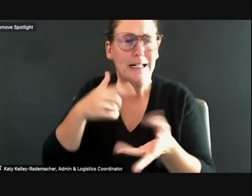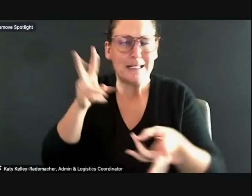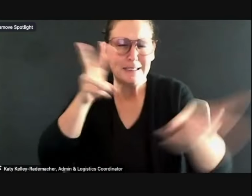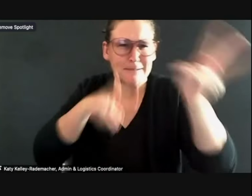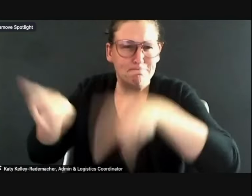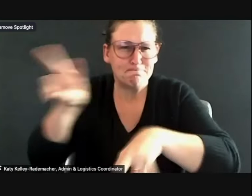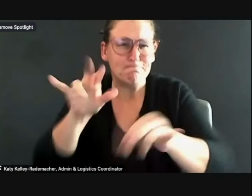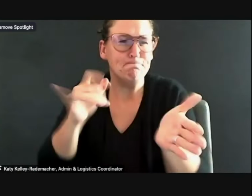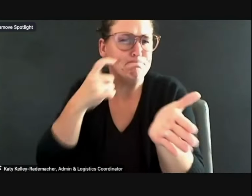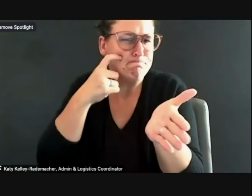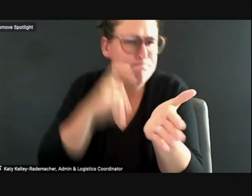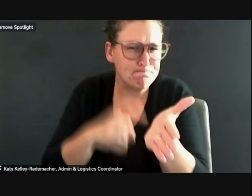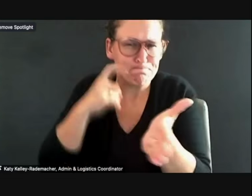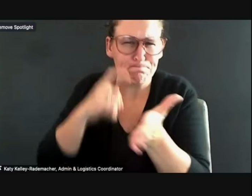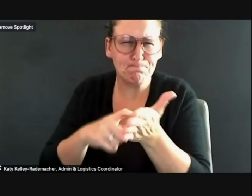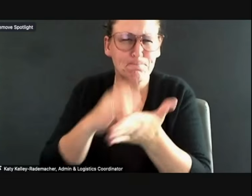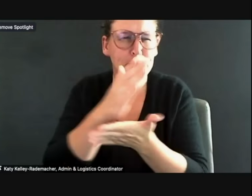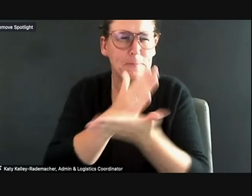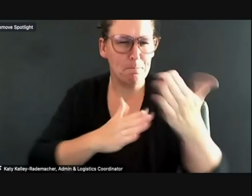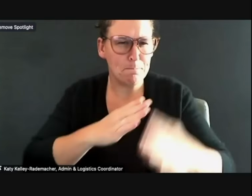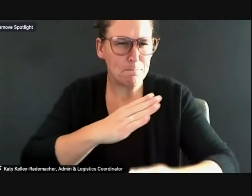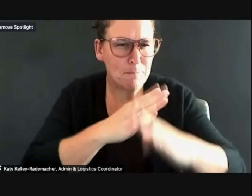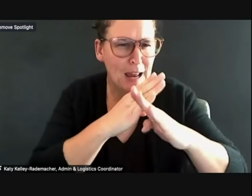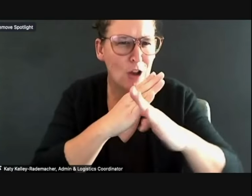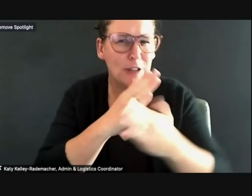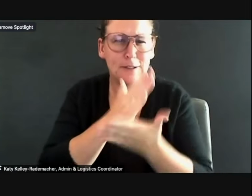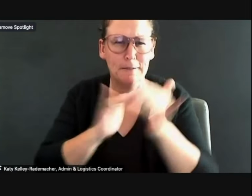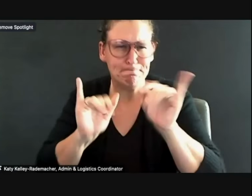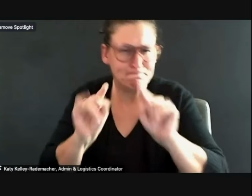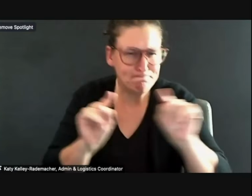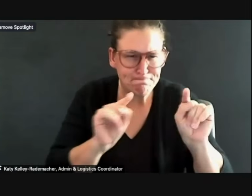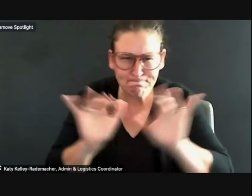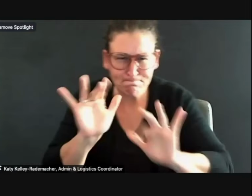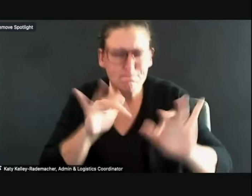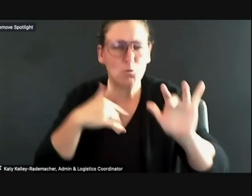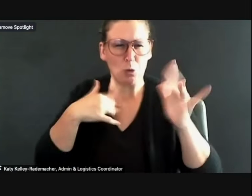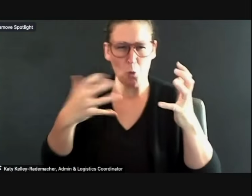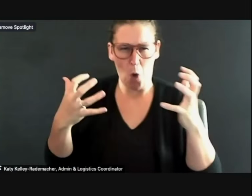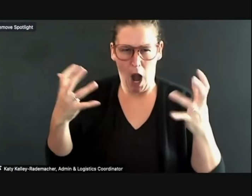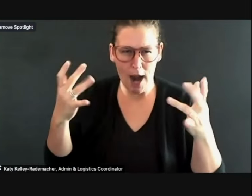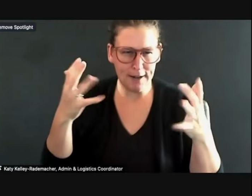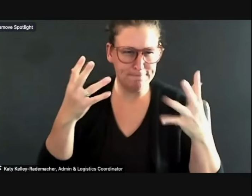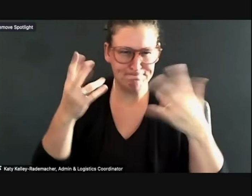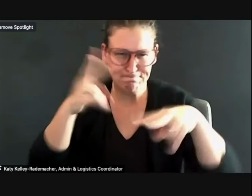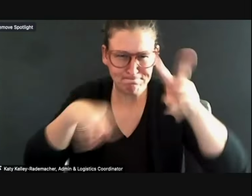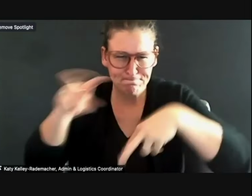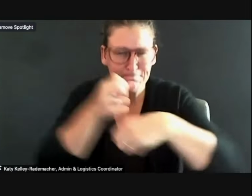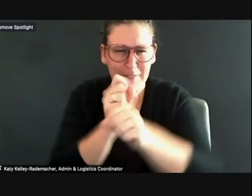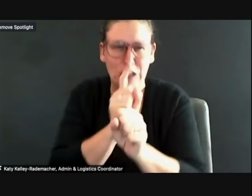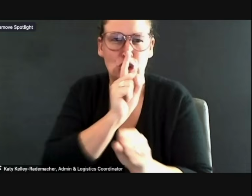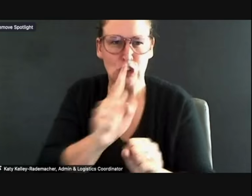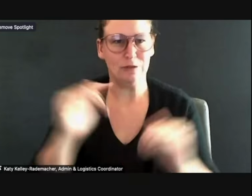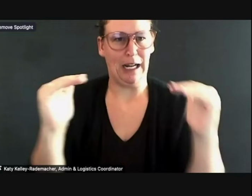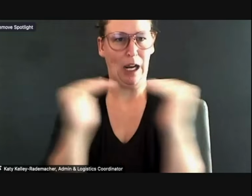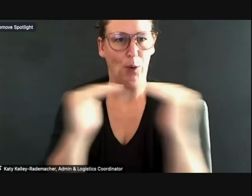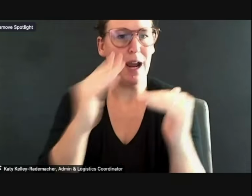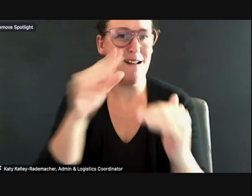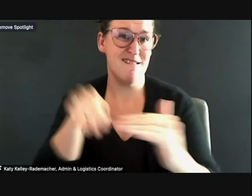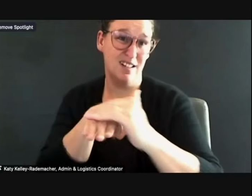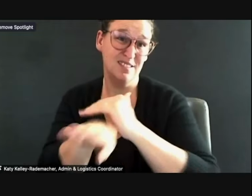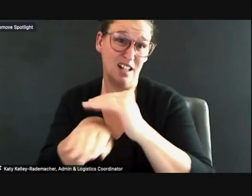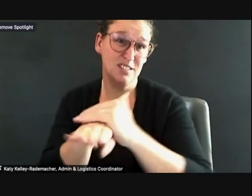We noticed some barriers and we needed to address to ensure equity